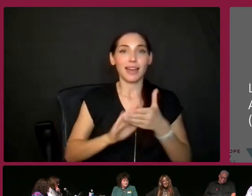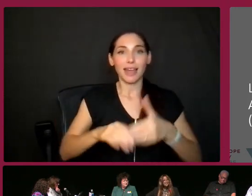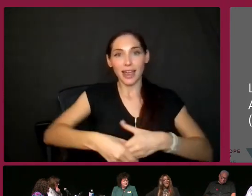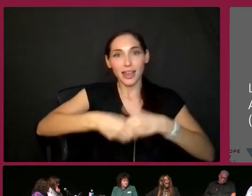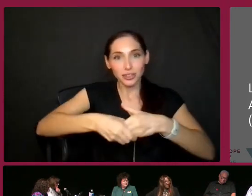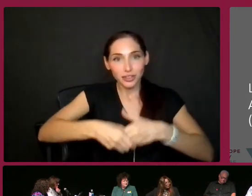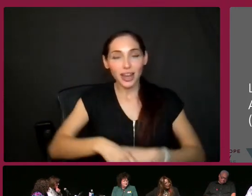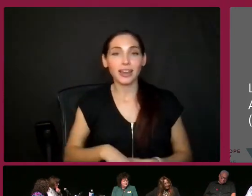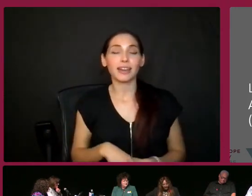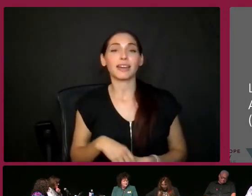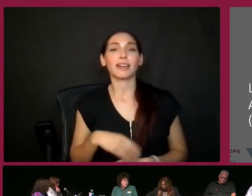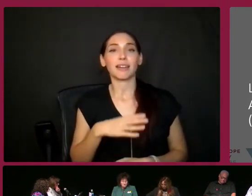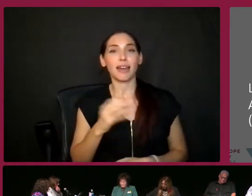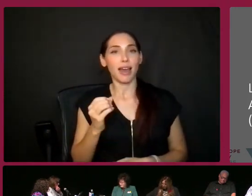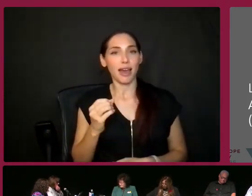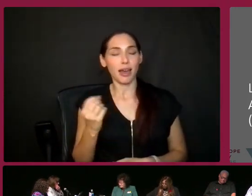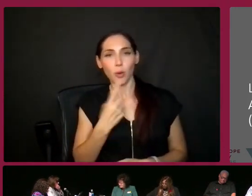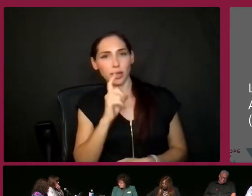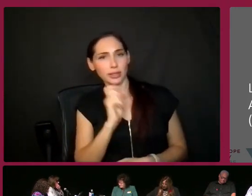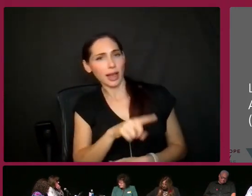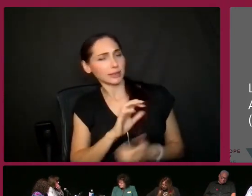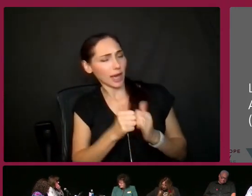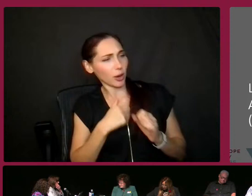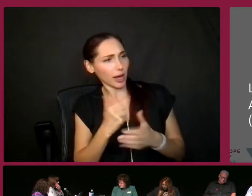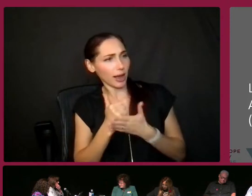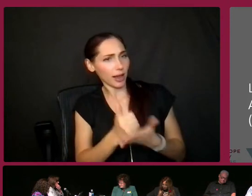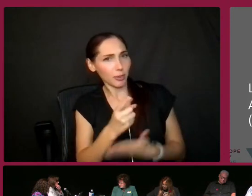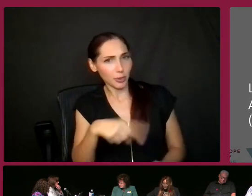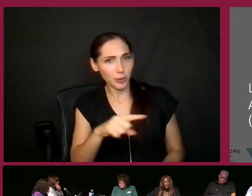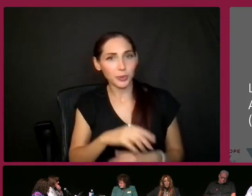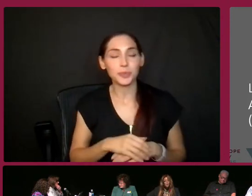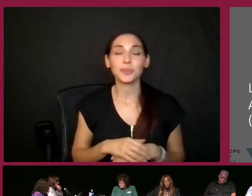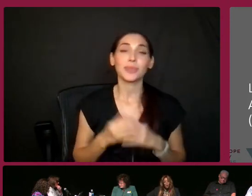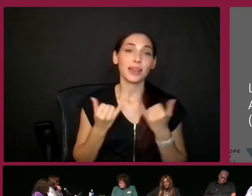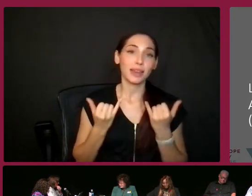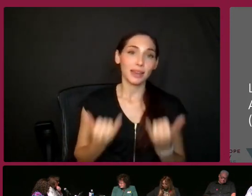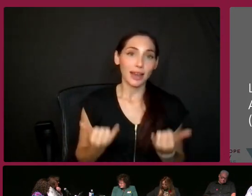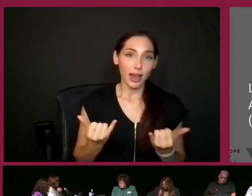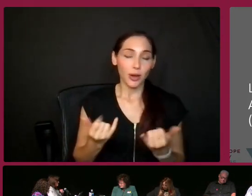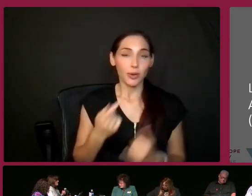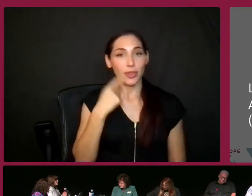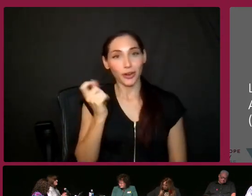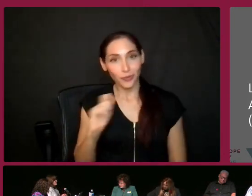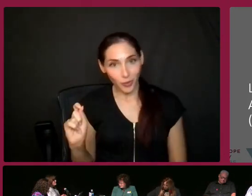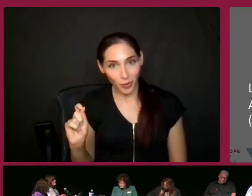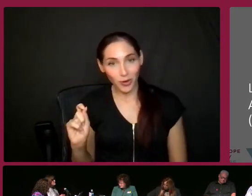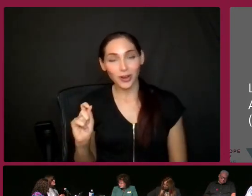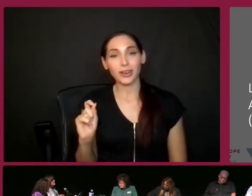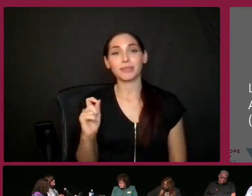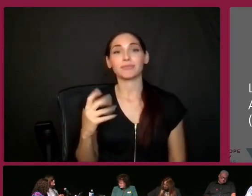and how can I help you? Now, therefore, be it resolved and